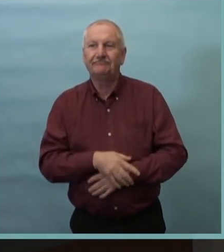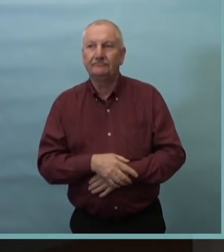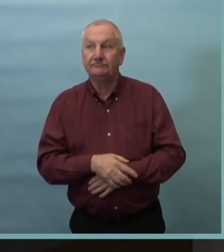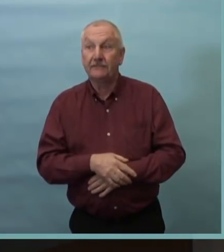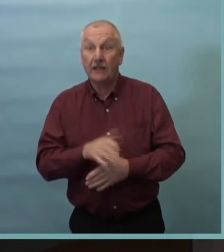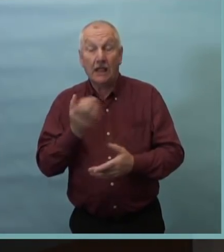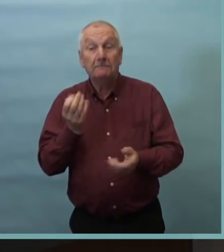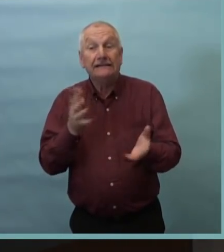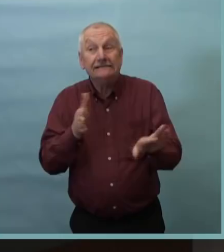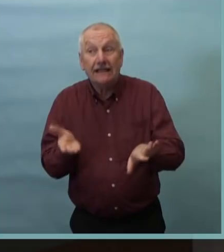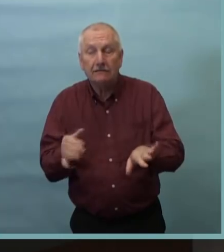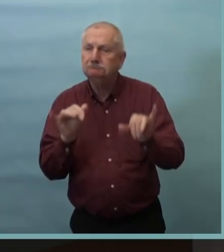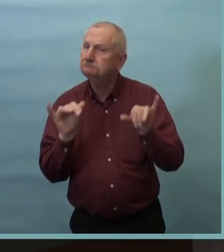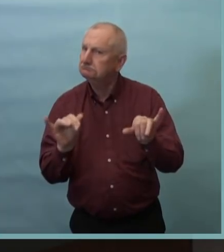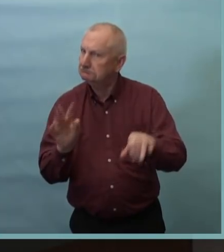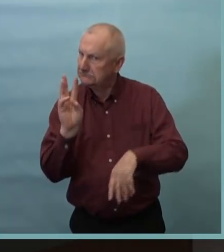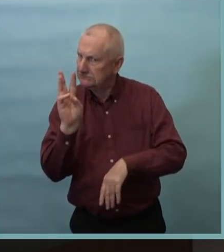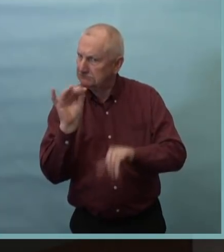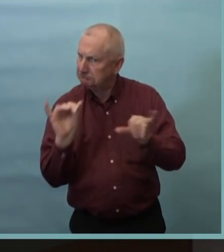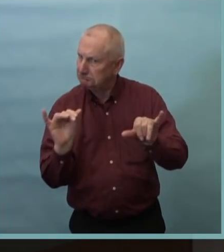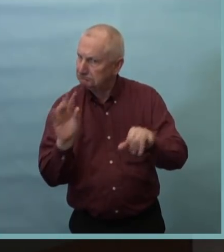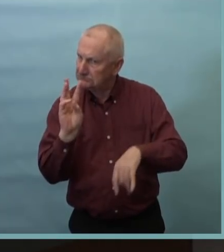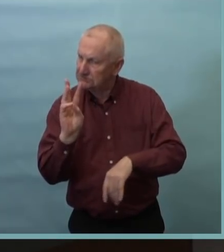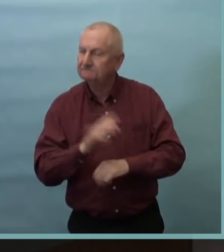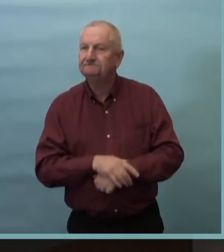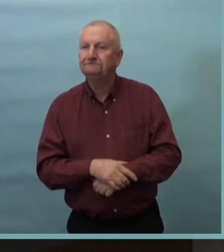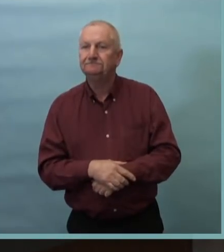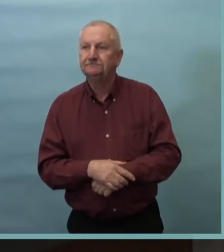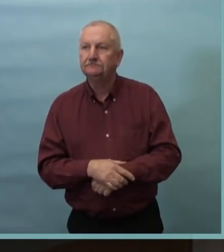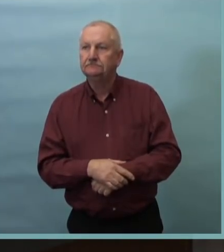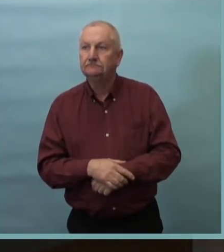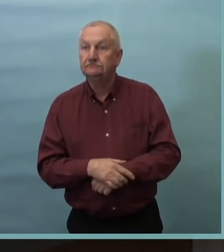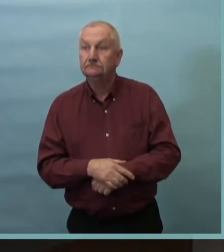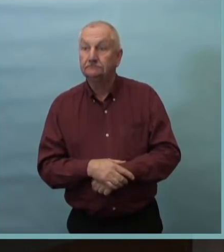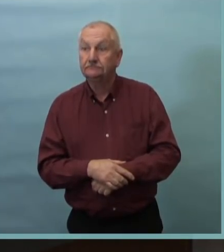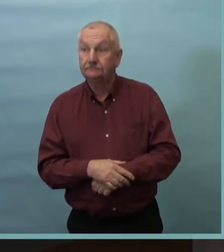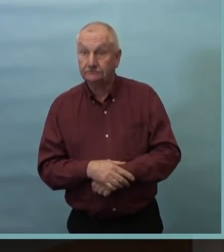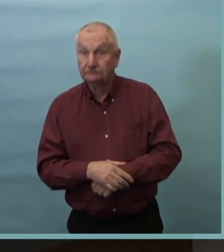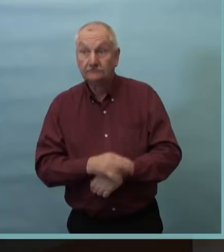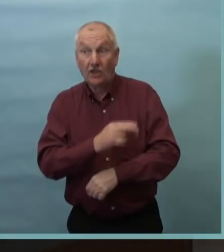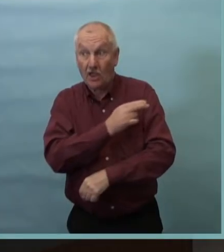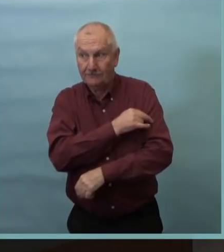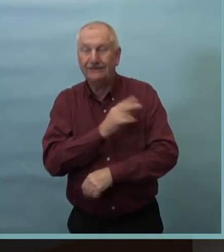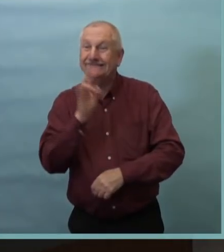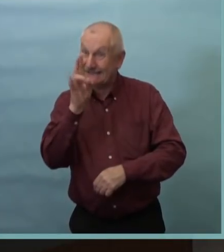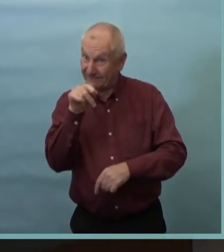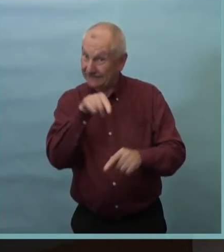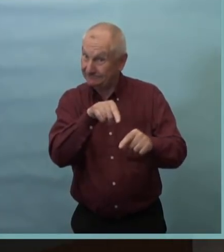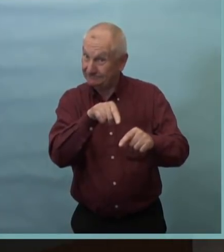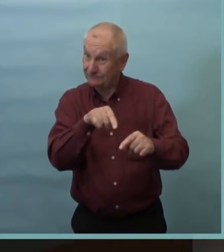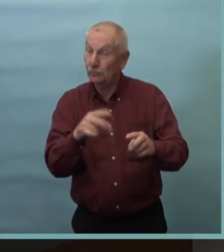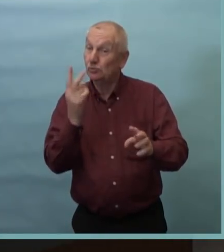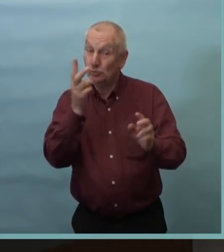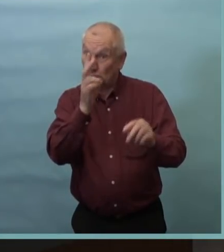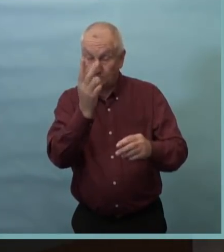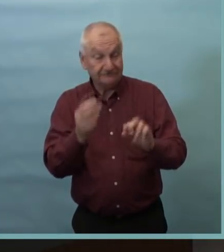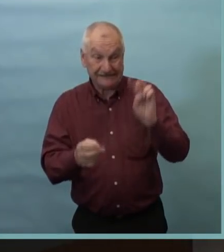as of this morning seven individuals are hospitalized of that two are in intensive care